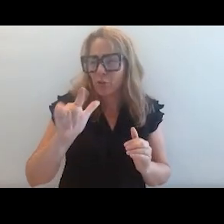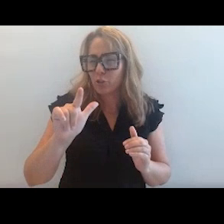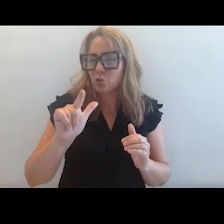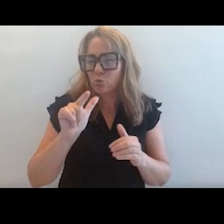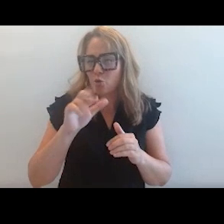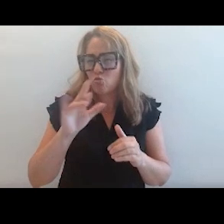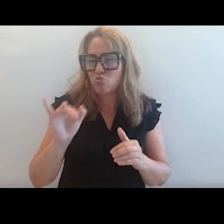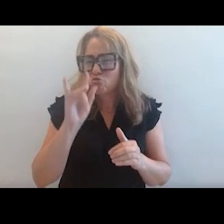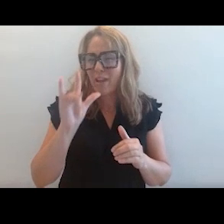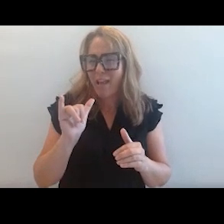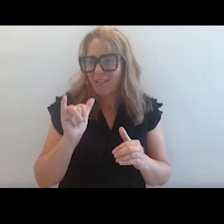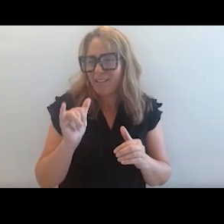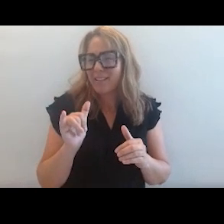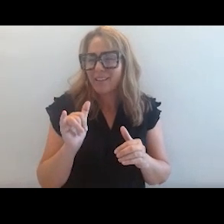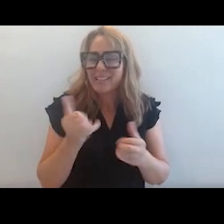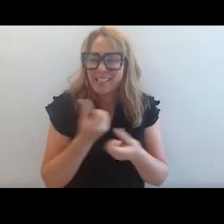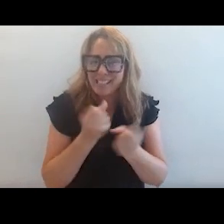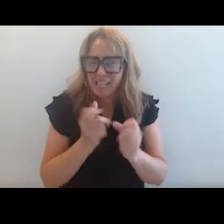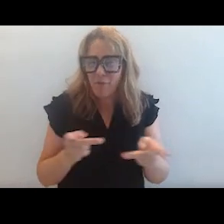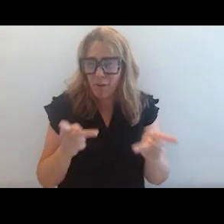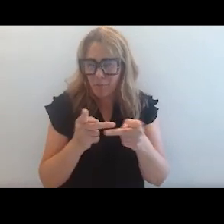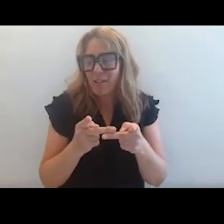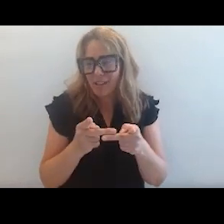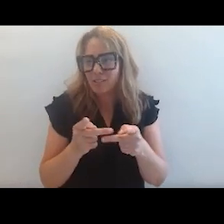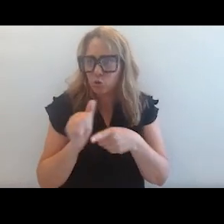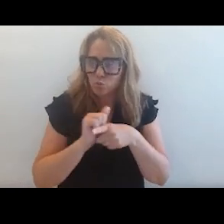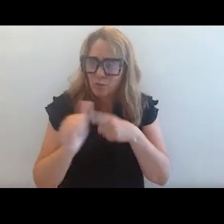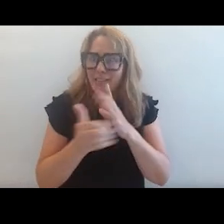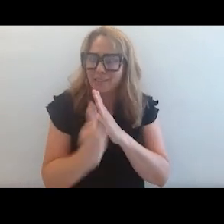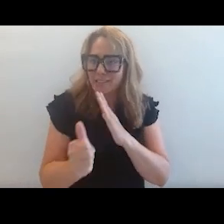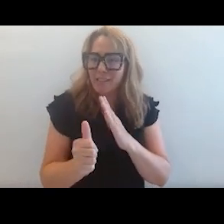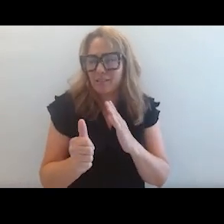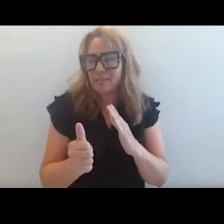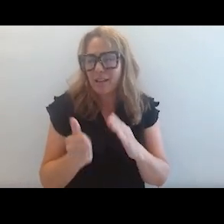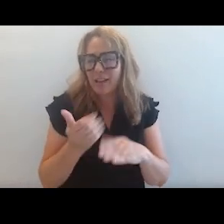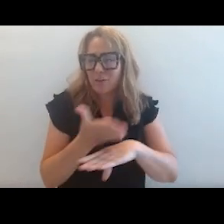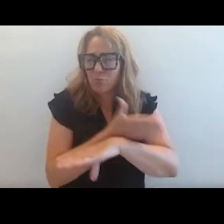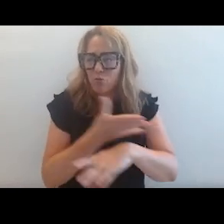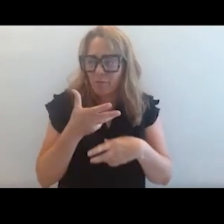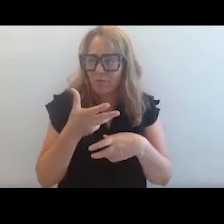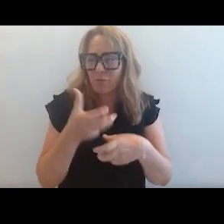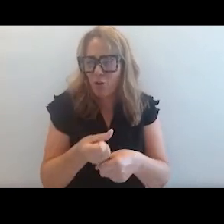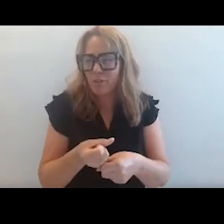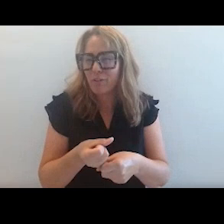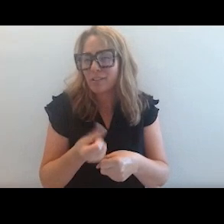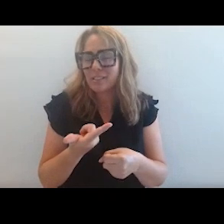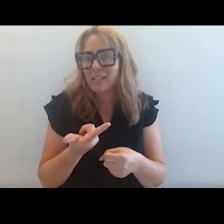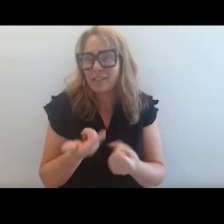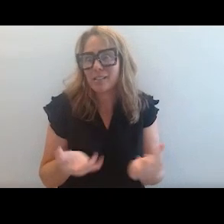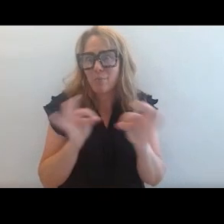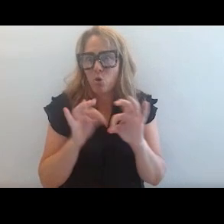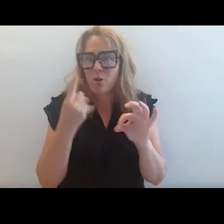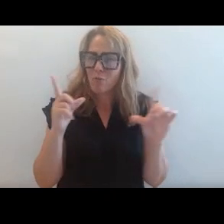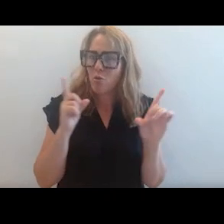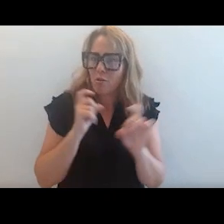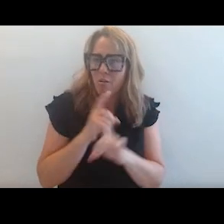and build confidence, which is especially valuable for complex or high-risk tasks. Additionally,